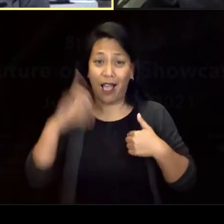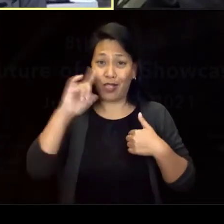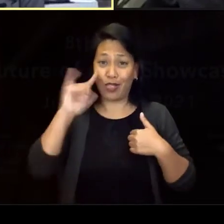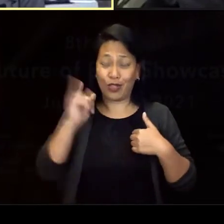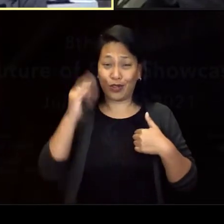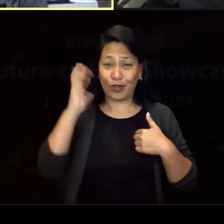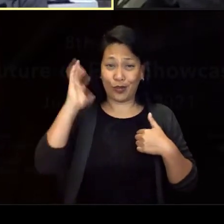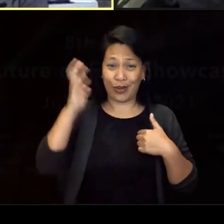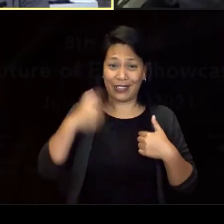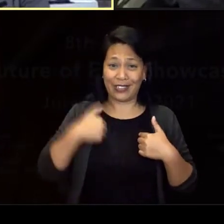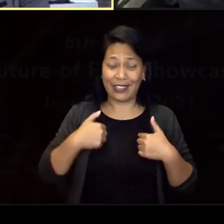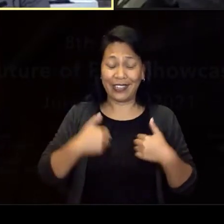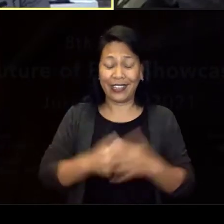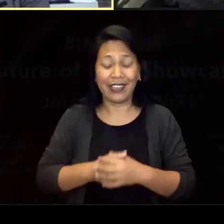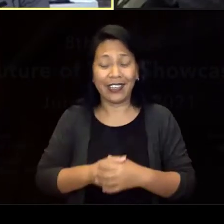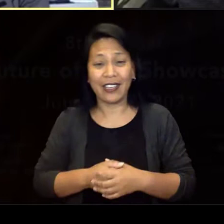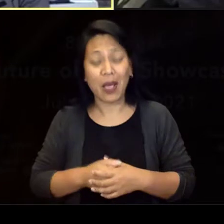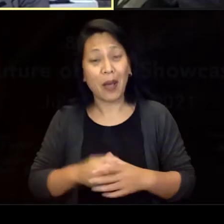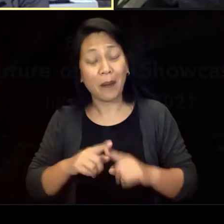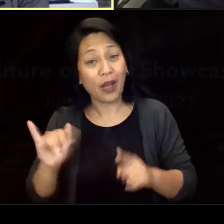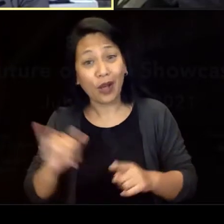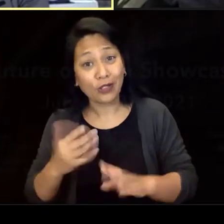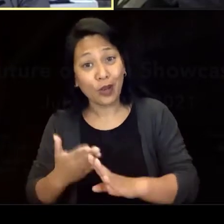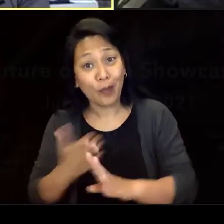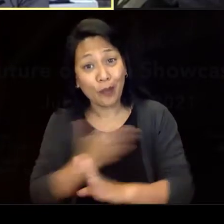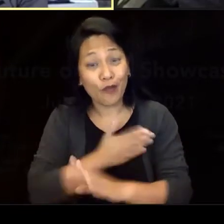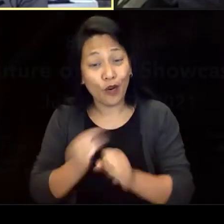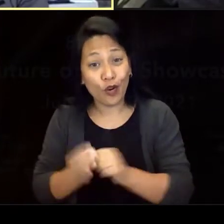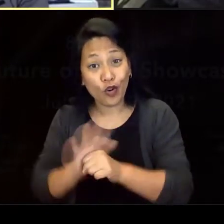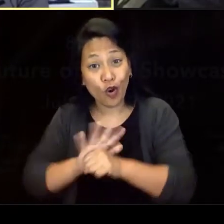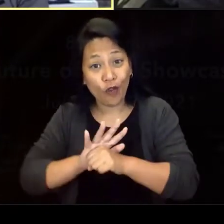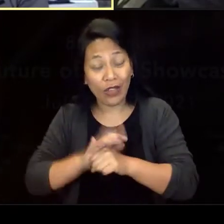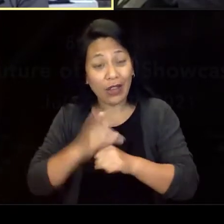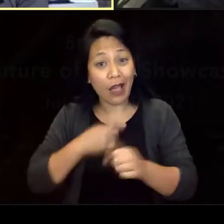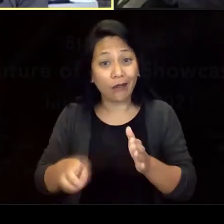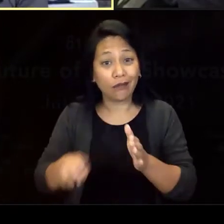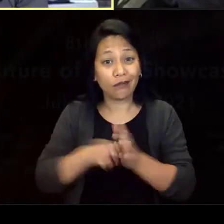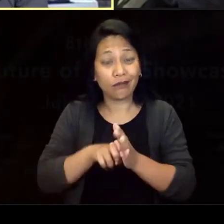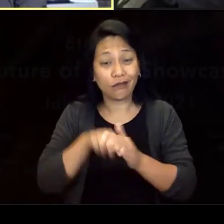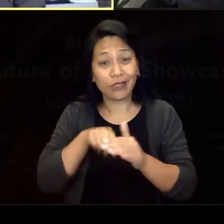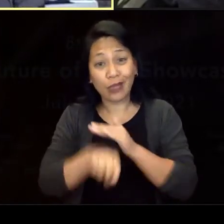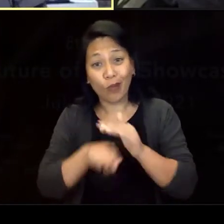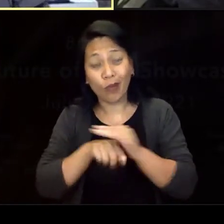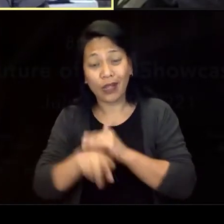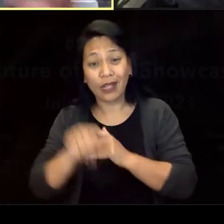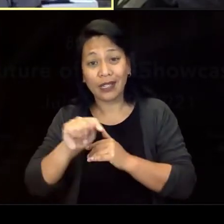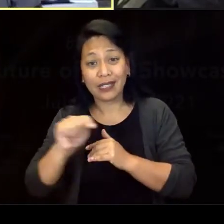And like, especially before pre-COVID, I would take the TTC and I would, it was just like wild.